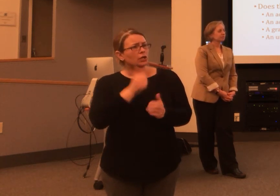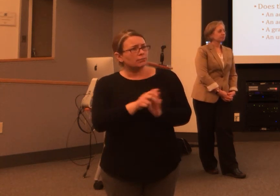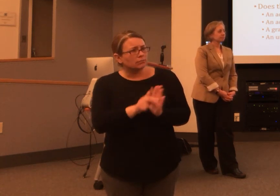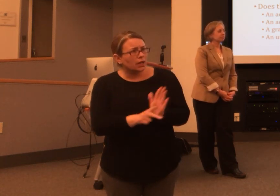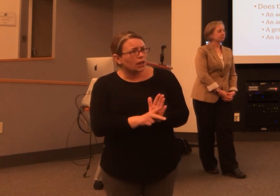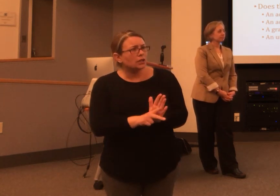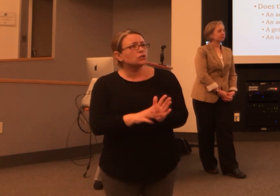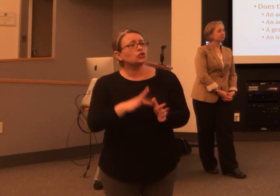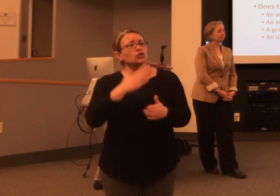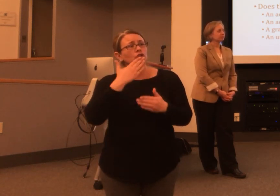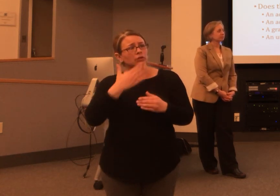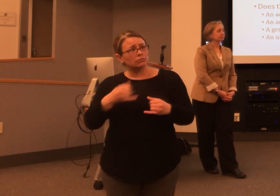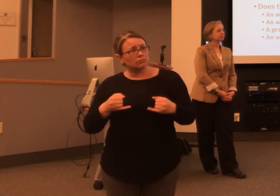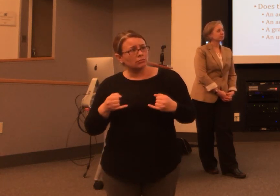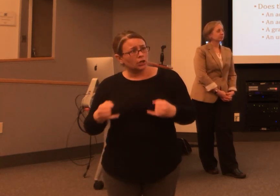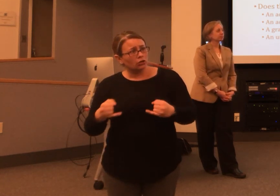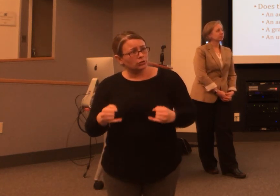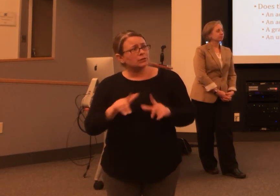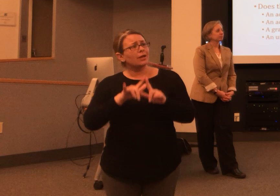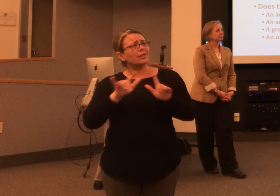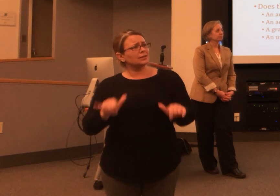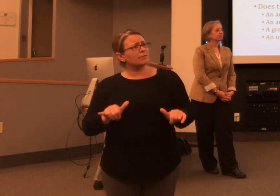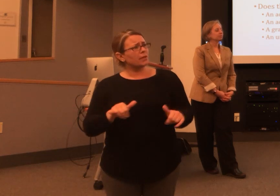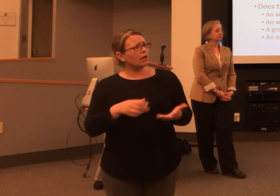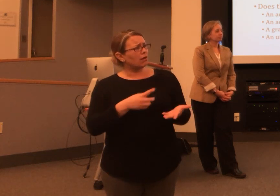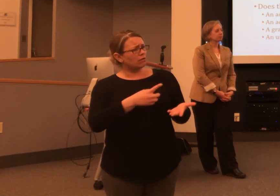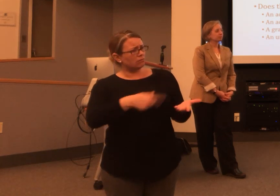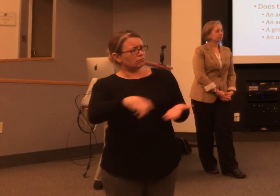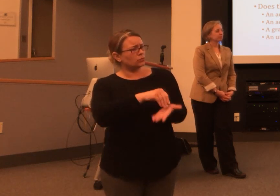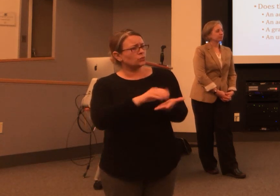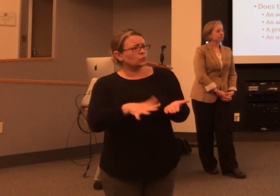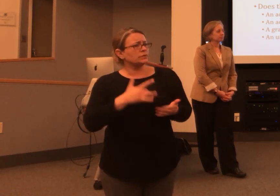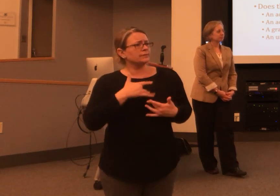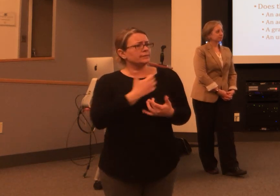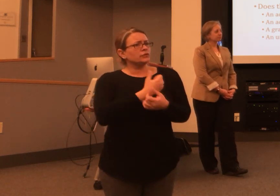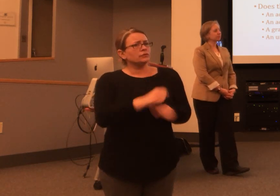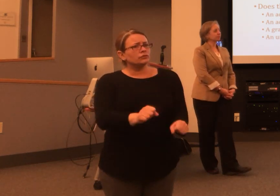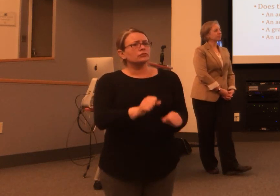free to act that copyright violation. So hopefully that seeing it may be